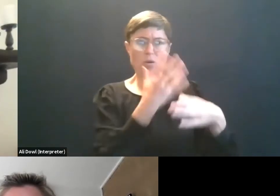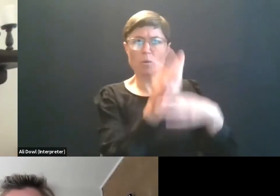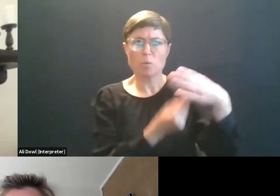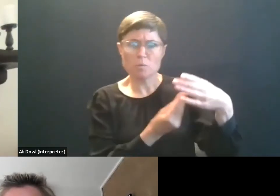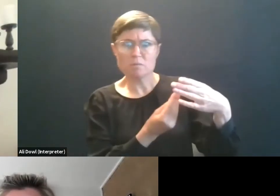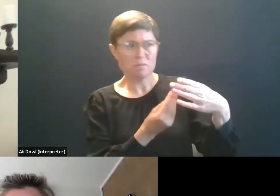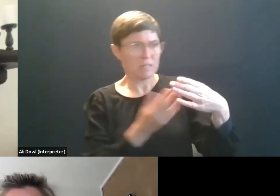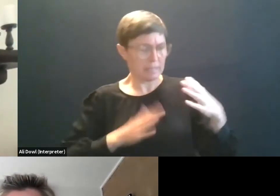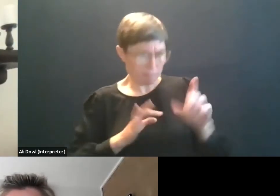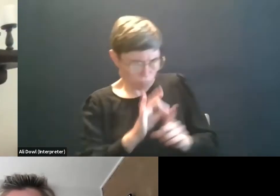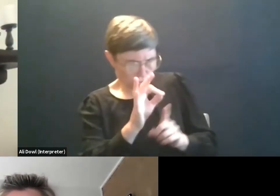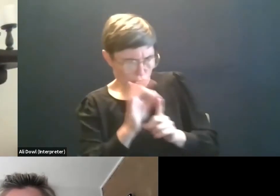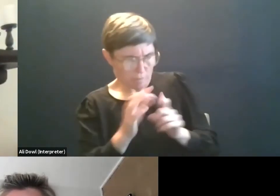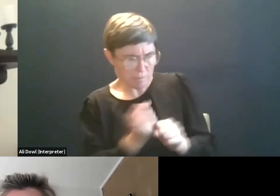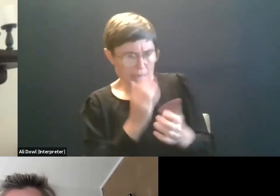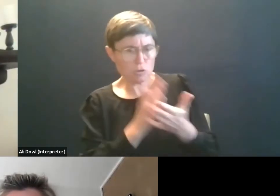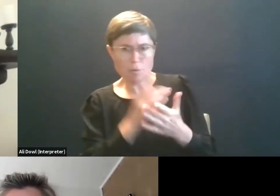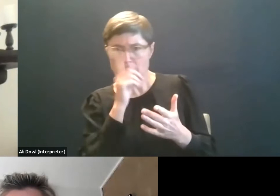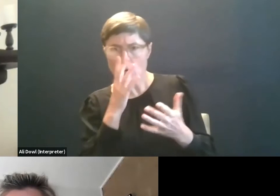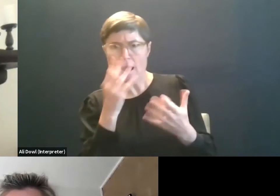people can get the right support at the right time.